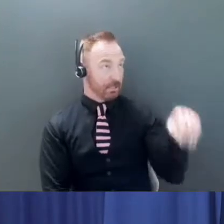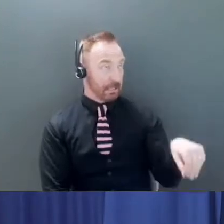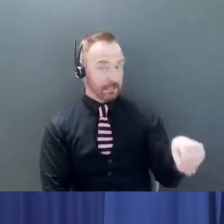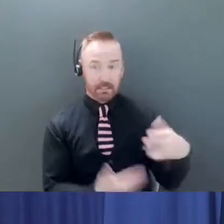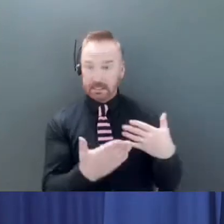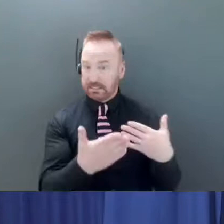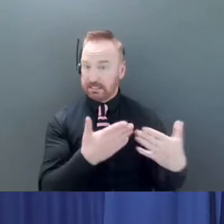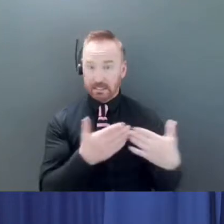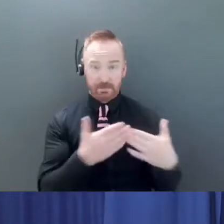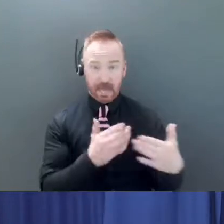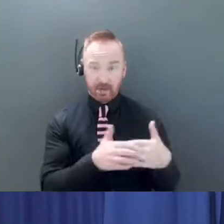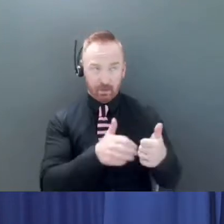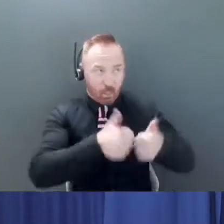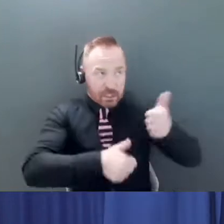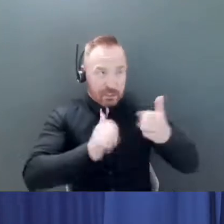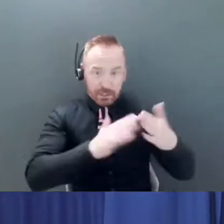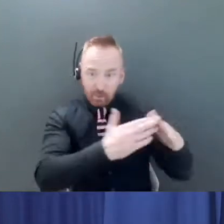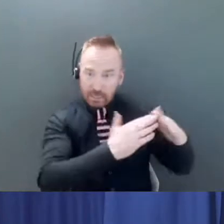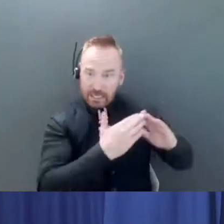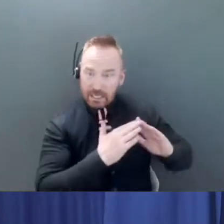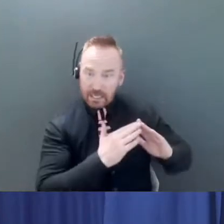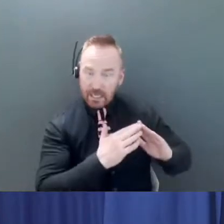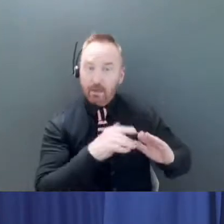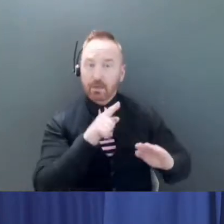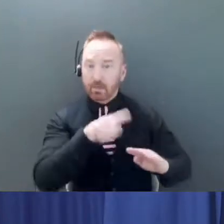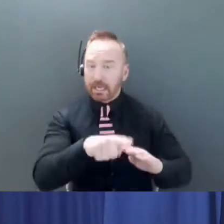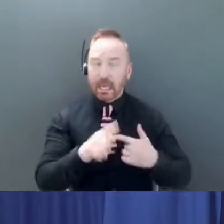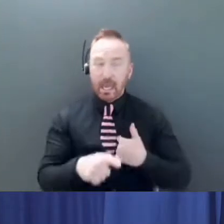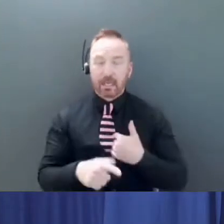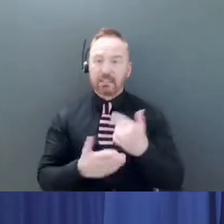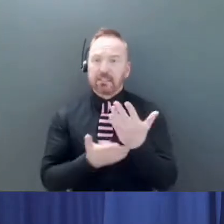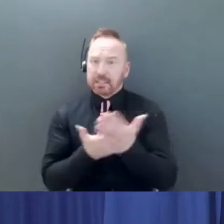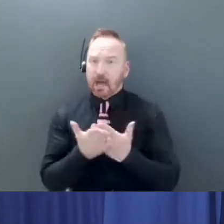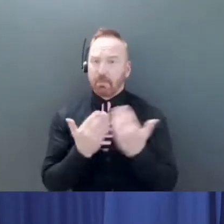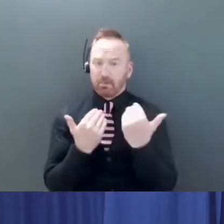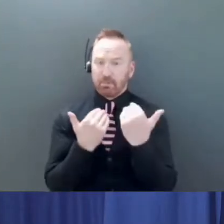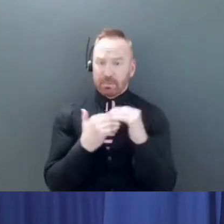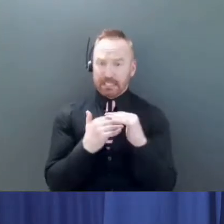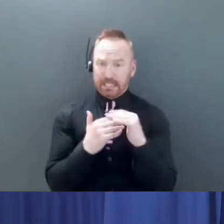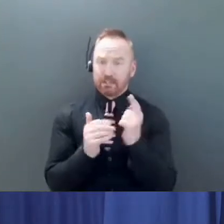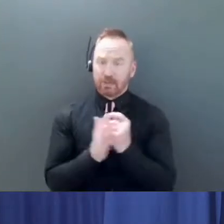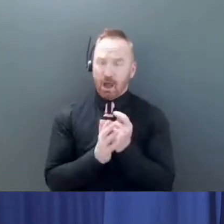restrictive measures, we must all do our part to limit the future spread of COVID